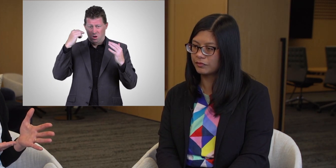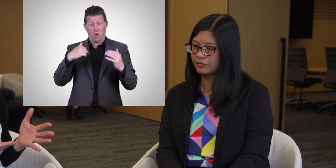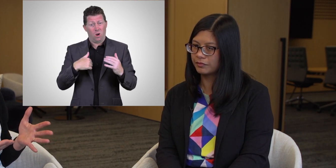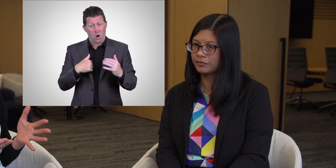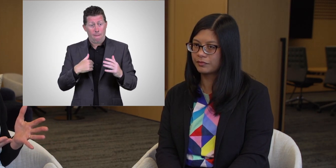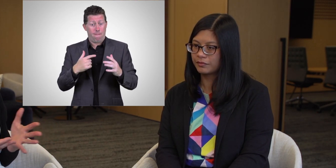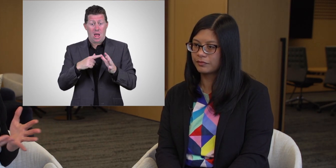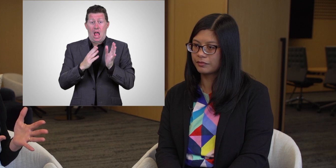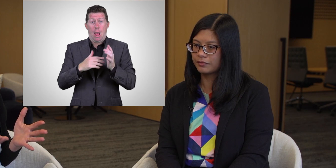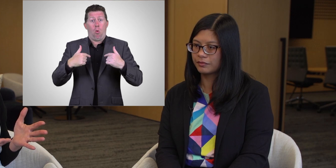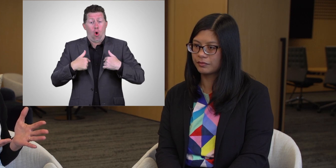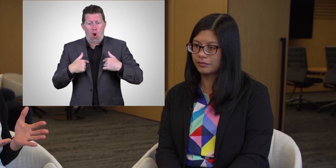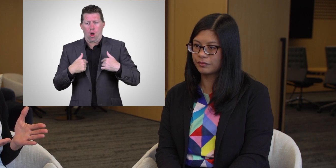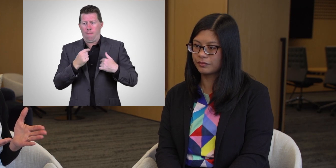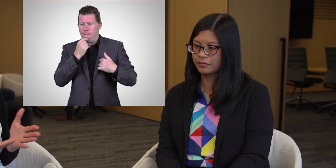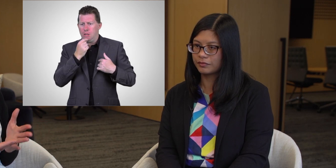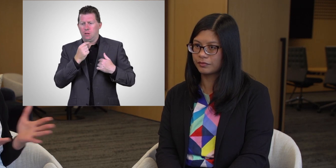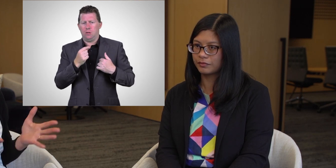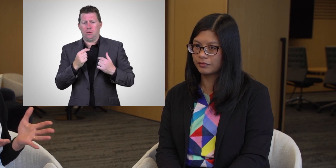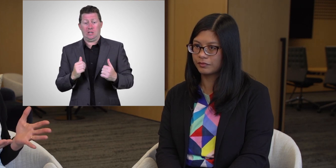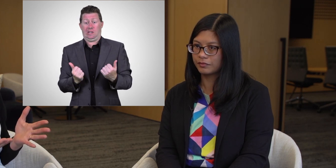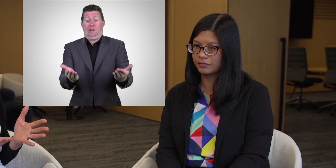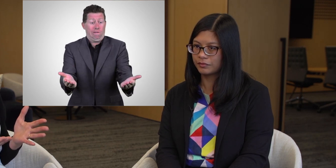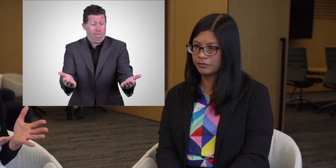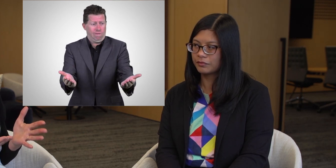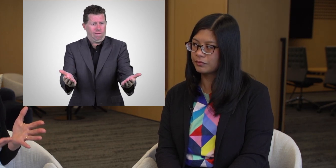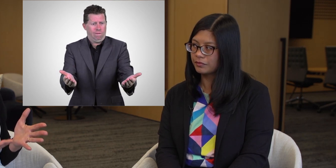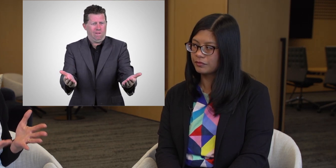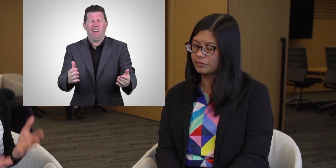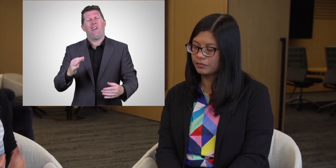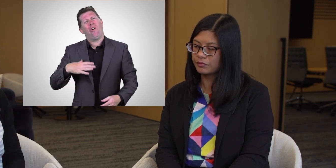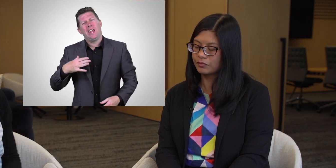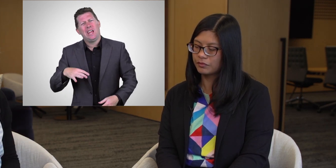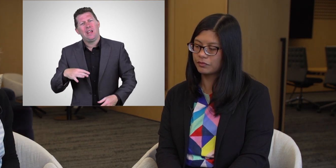you're requiring them to do some particular thing which is not really necessary. So